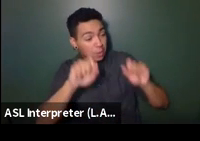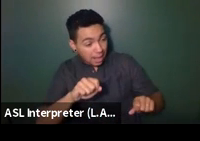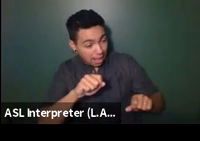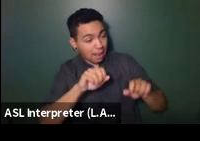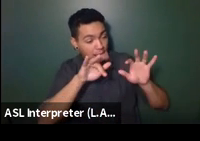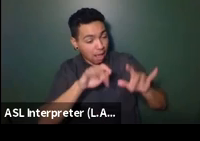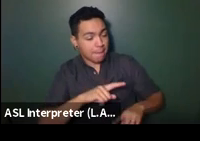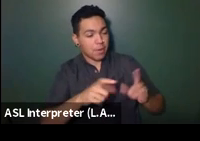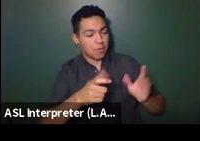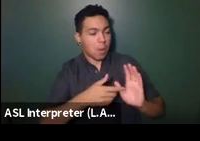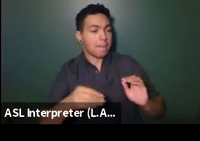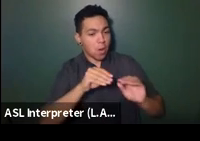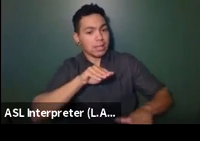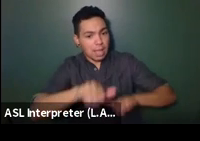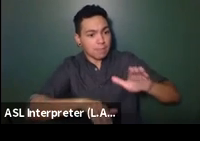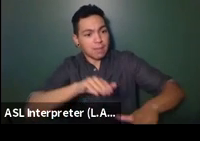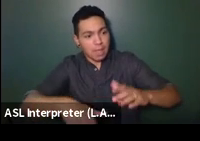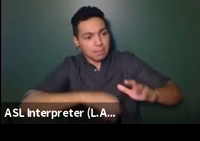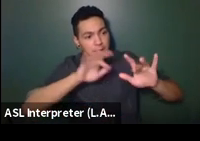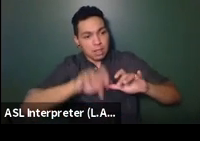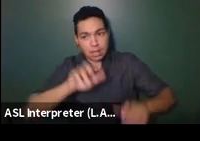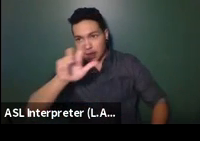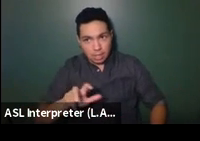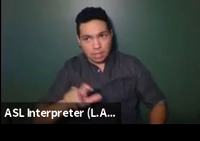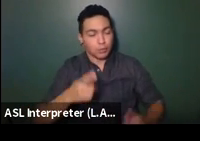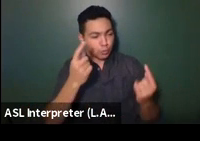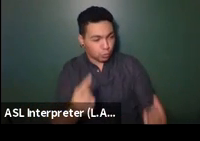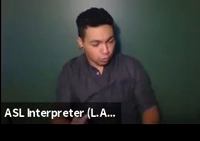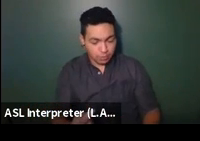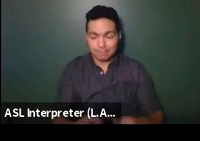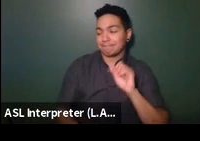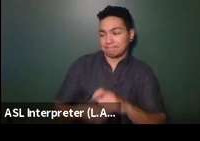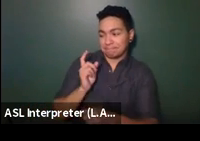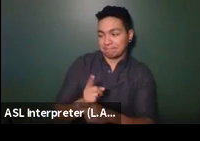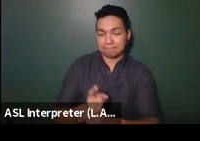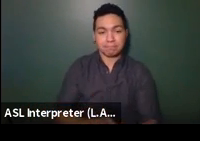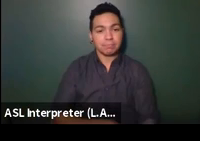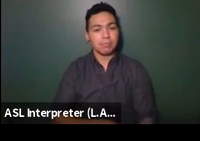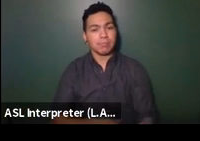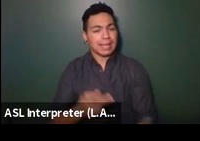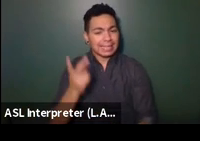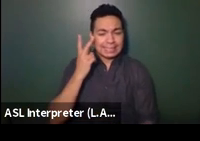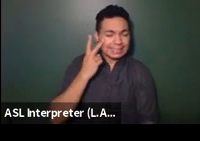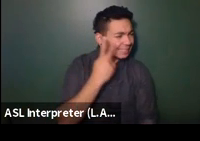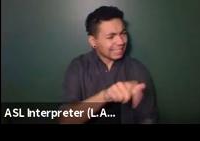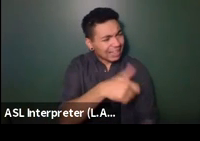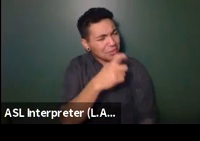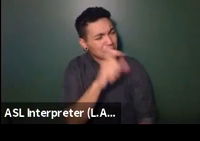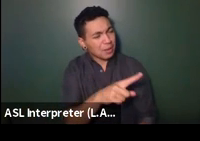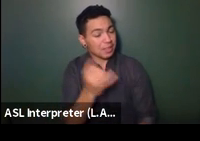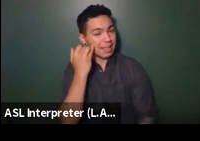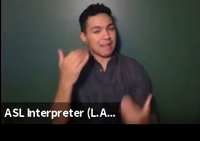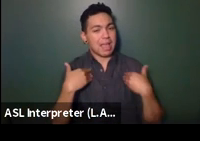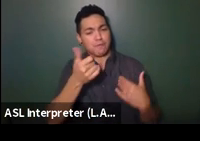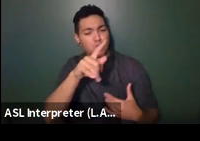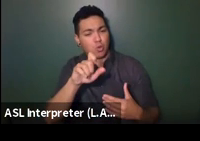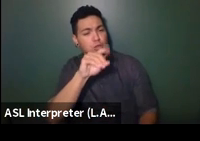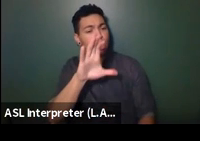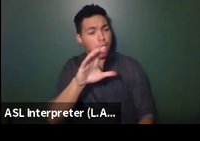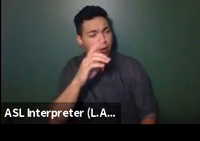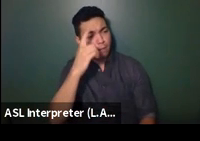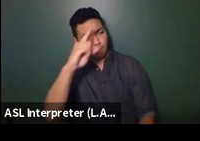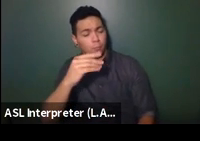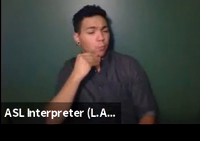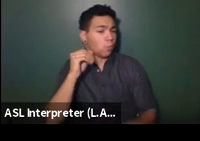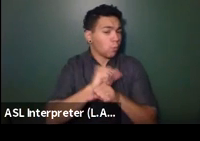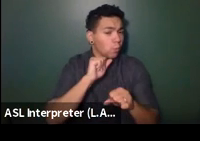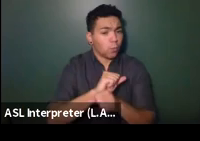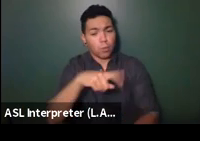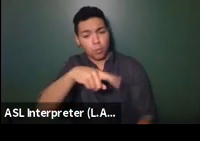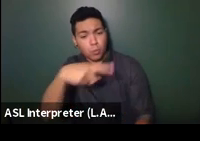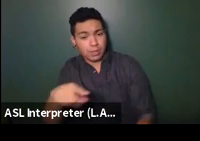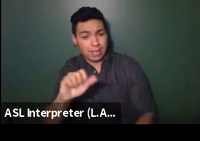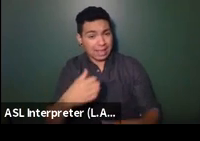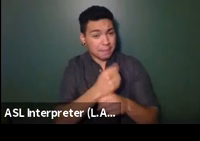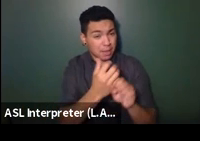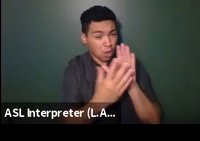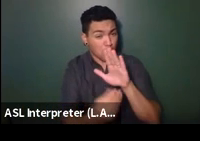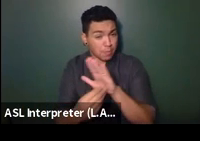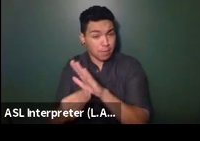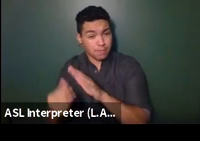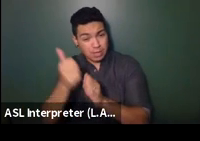Kristina Wambold: Yeah, thank you so much. There was a question just in the same spot is, you know, if I have a Google Doc as an assignment or as a quiz. I can make a copy for each student of that. Right. Yes.